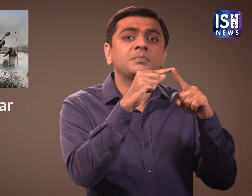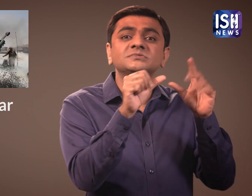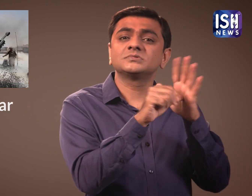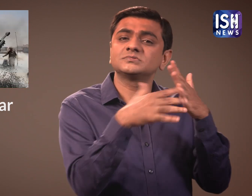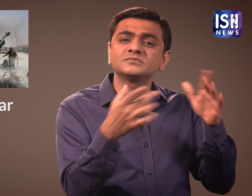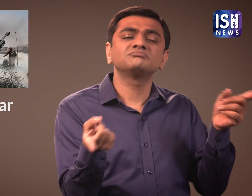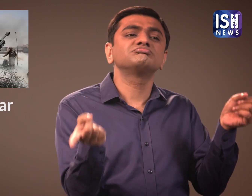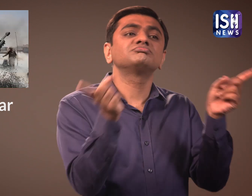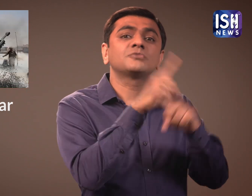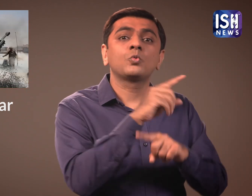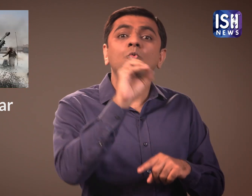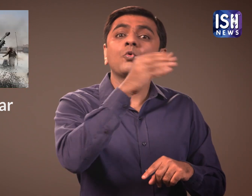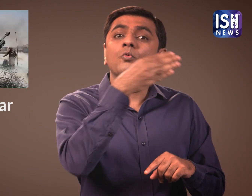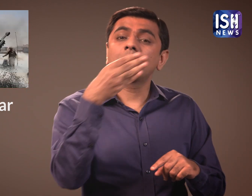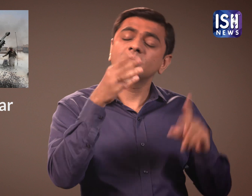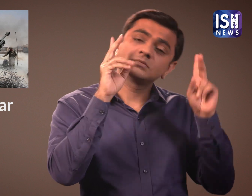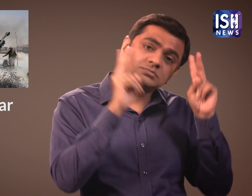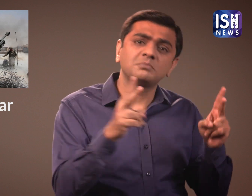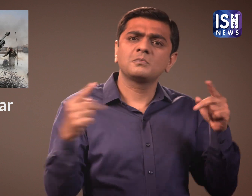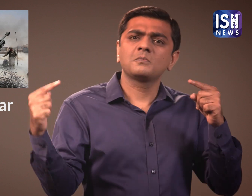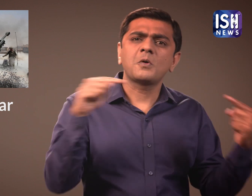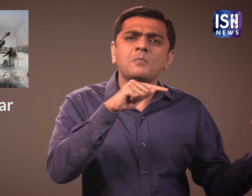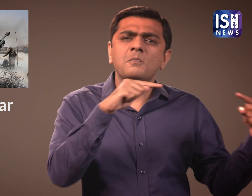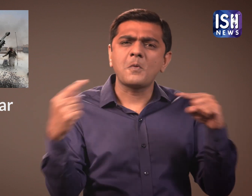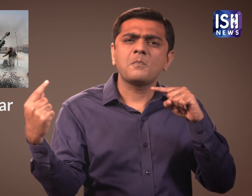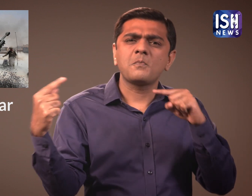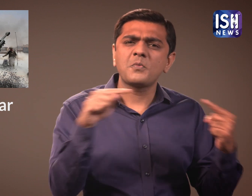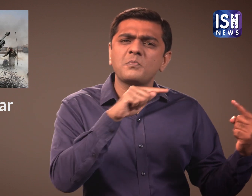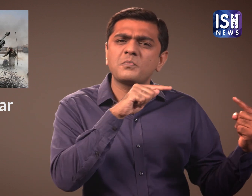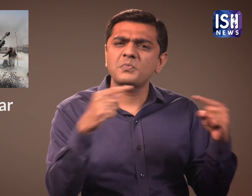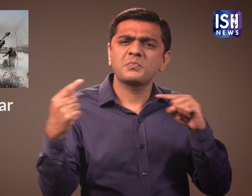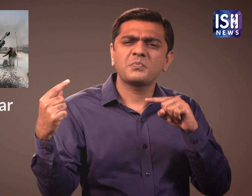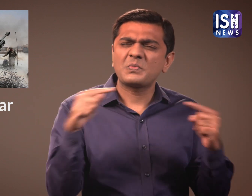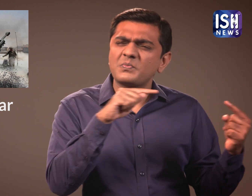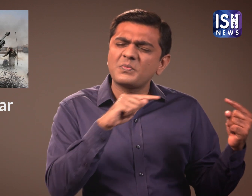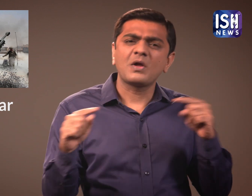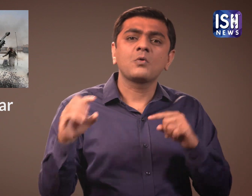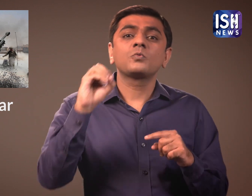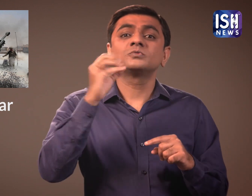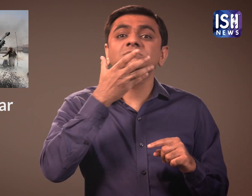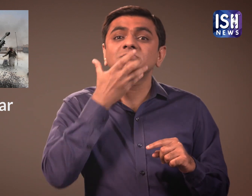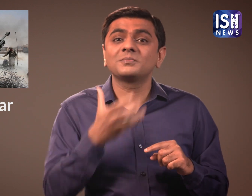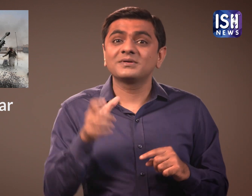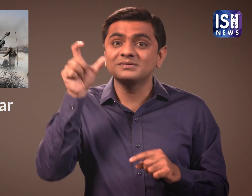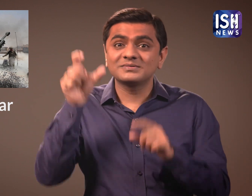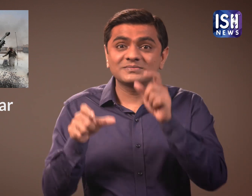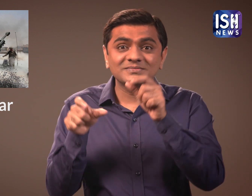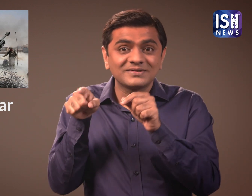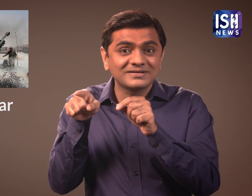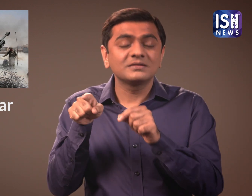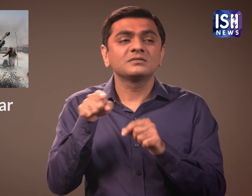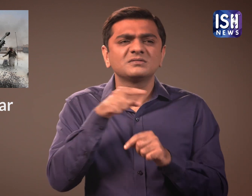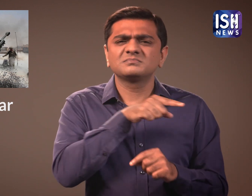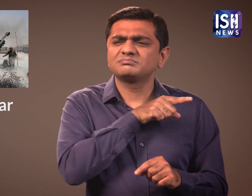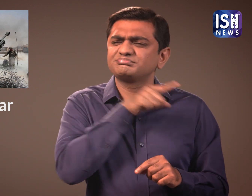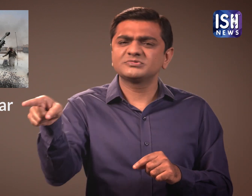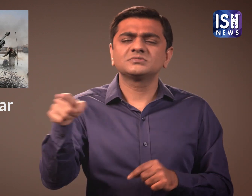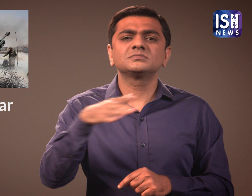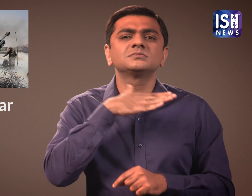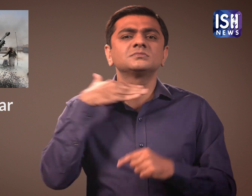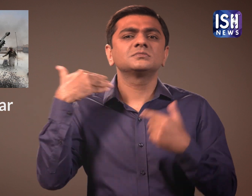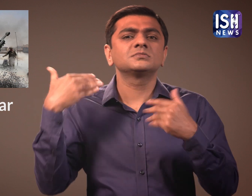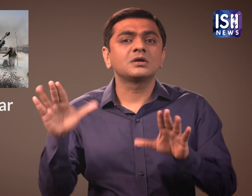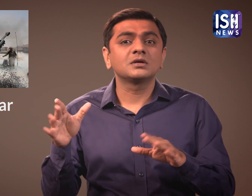When Barack Obama became President, the war continued and Osama was assasinated.